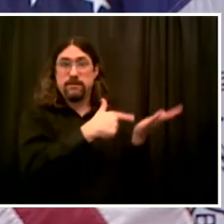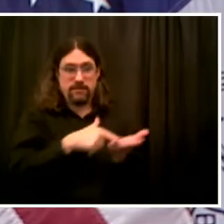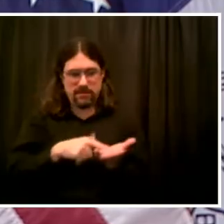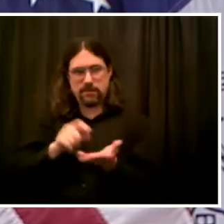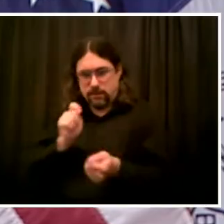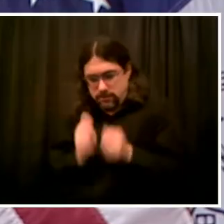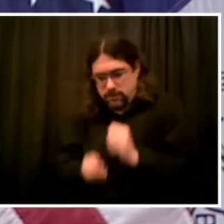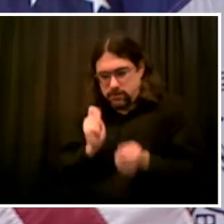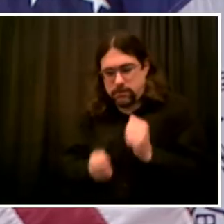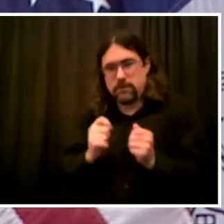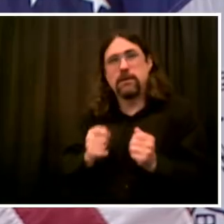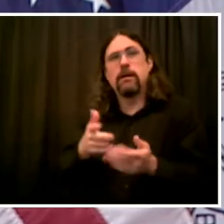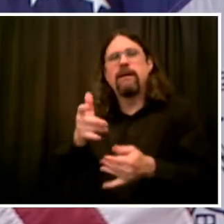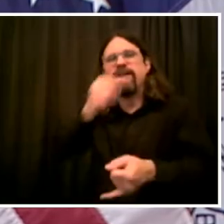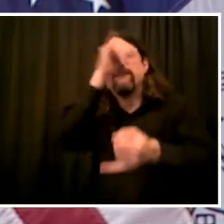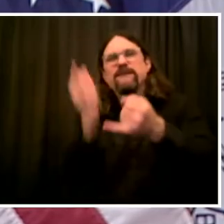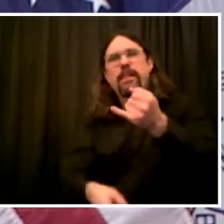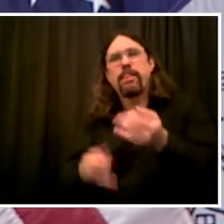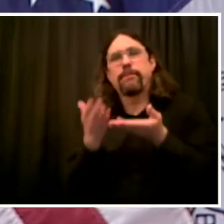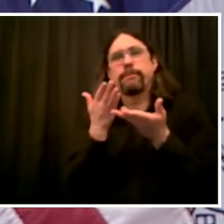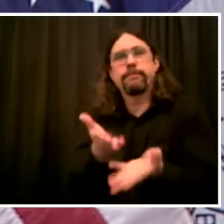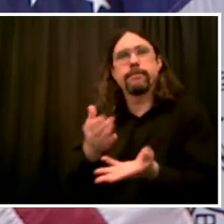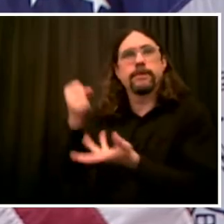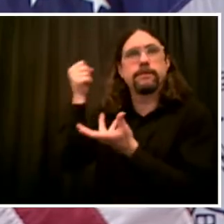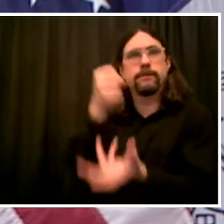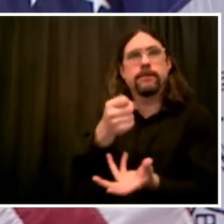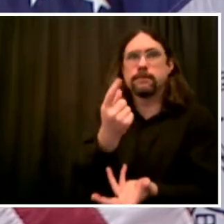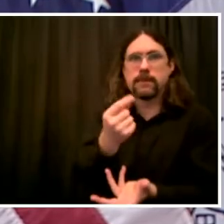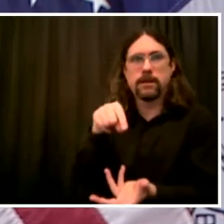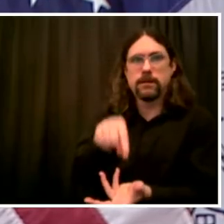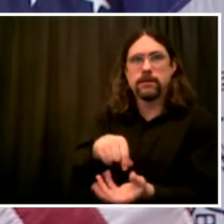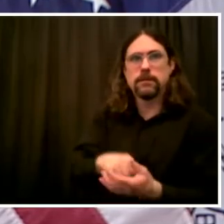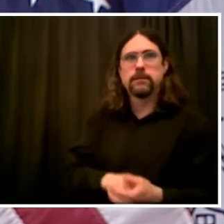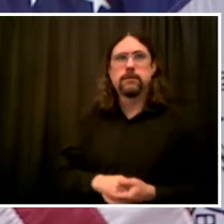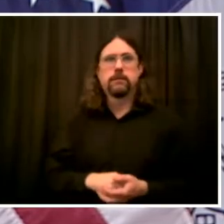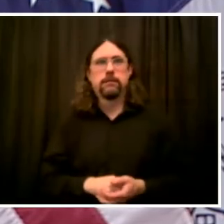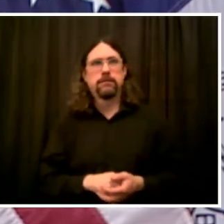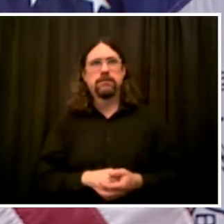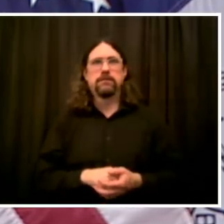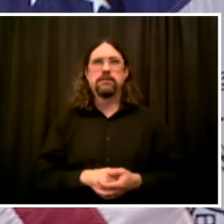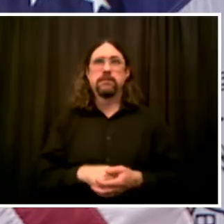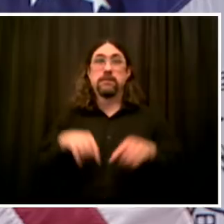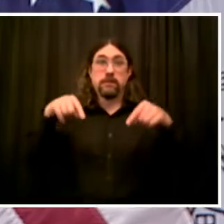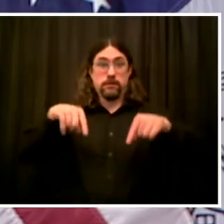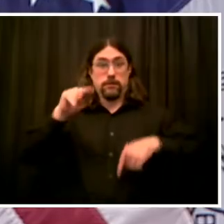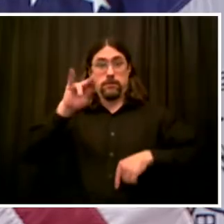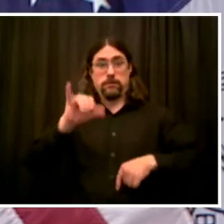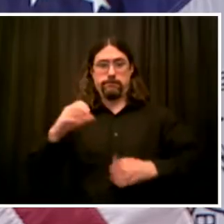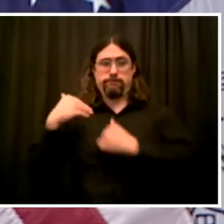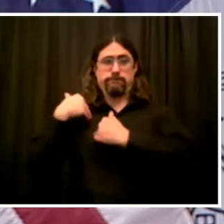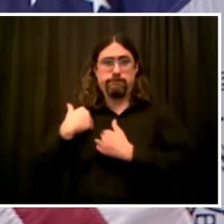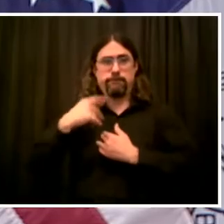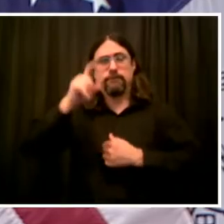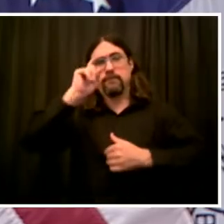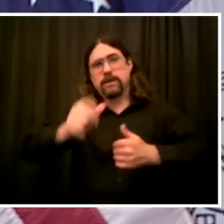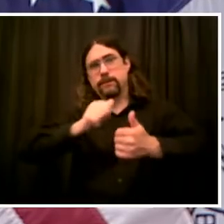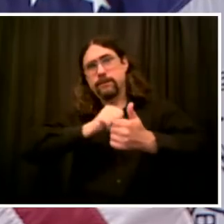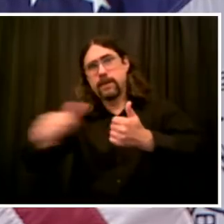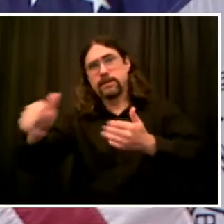HOW WILL THAT ALIGN TO OUR BUDGET PROCESS. BRIDGETTE, YOU KNOW WE HAVE TO PA ASS BDUGET BY THE END OF JUNE. THAT'S A LEGAL REQUIREMENT.